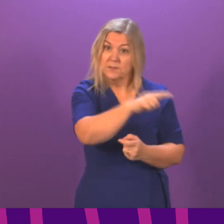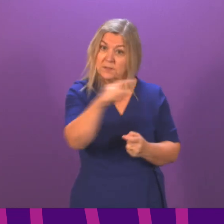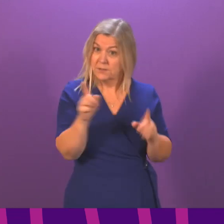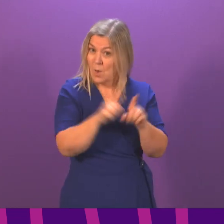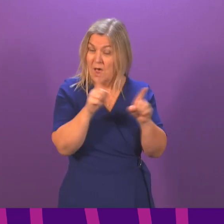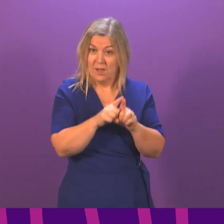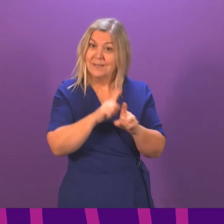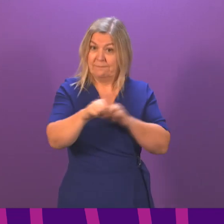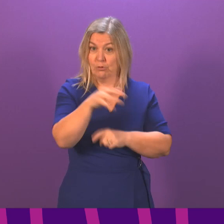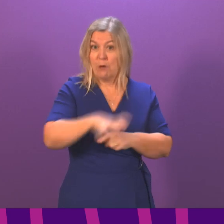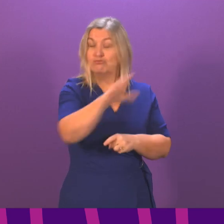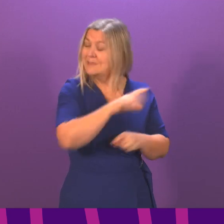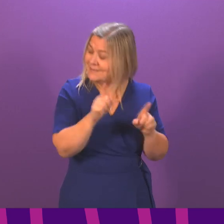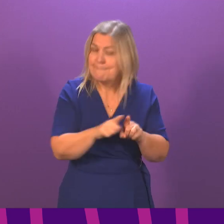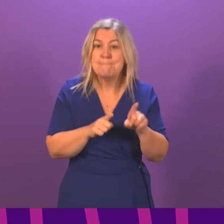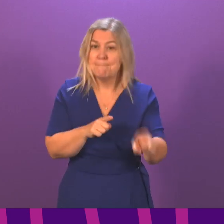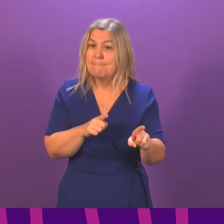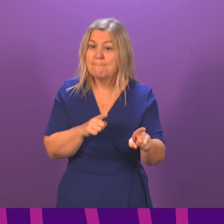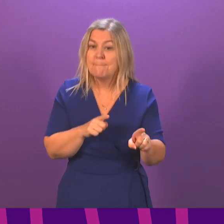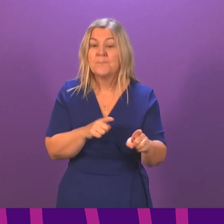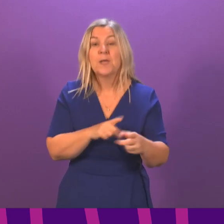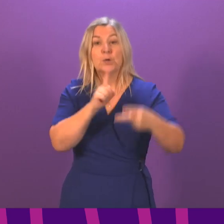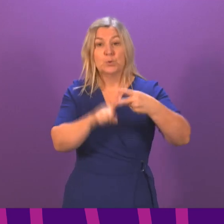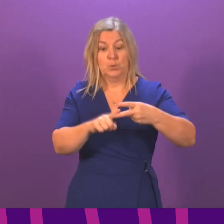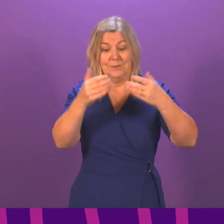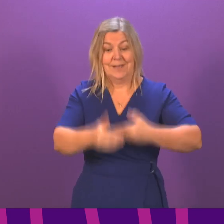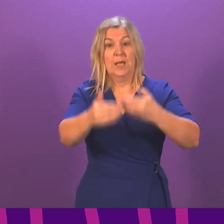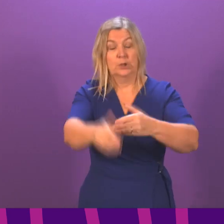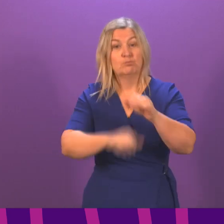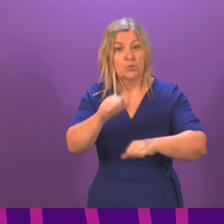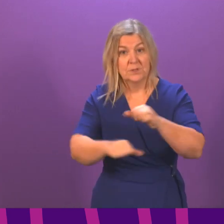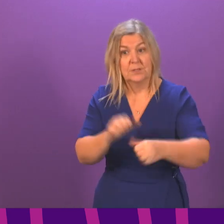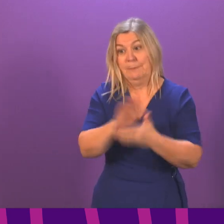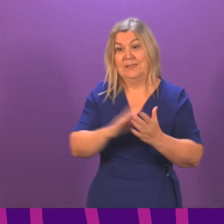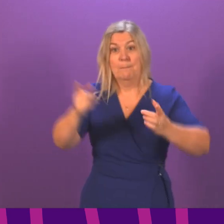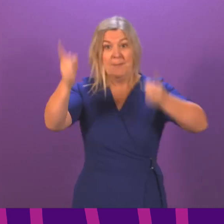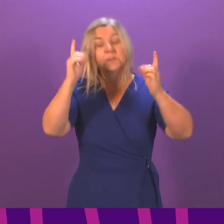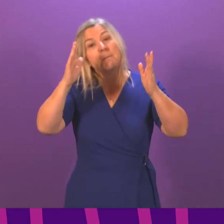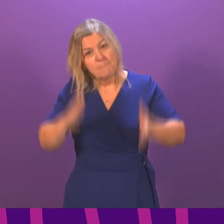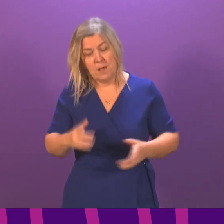Administrations. The two-stage process is that ministers have to consider whether the